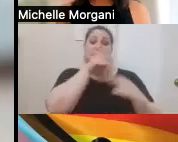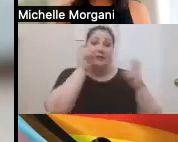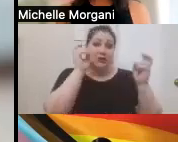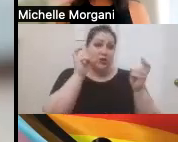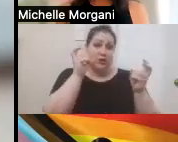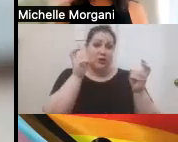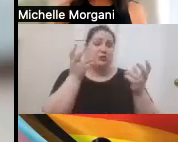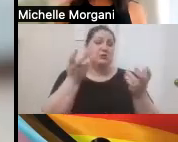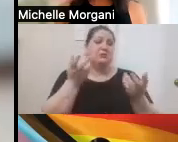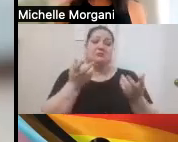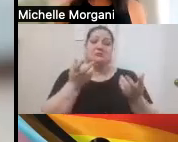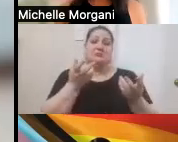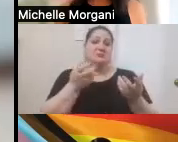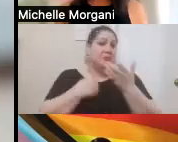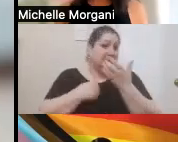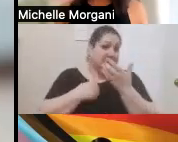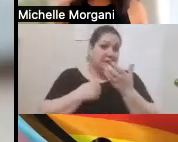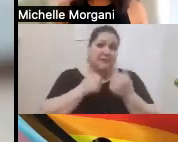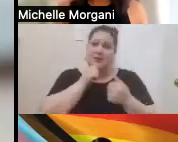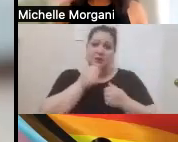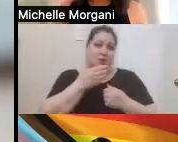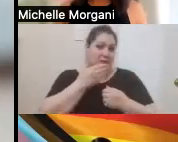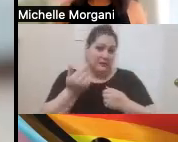we may actually want to look at some various other technologies.